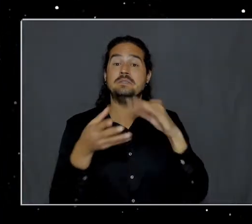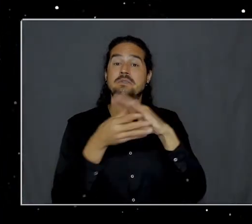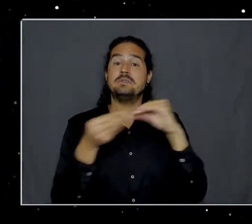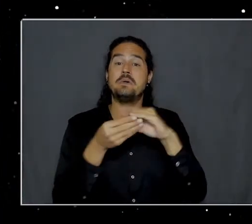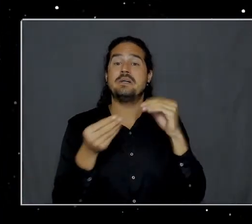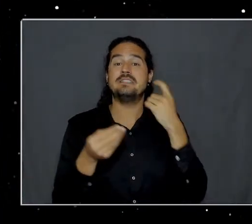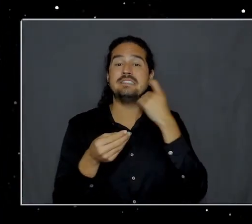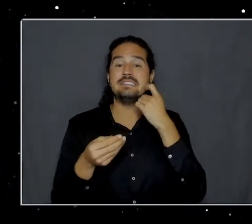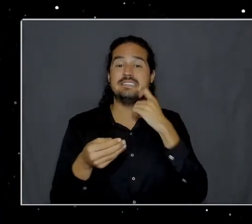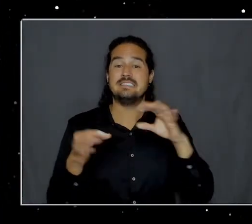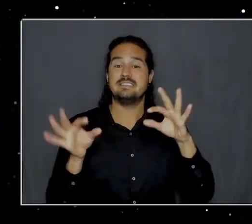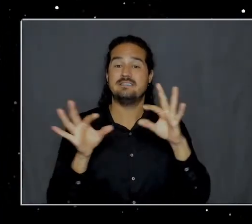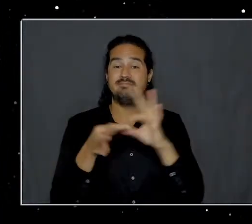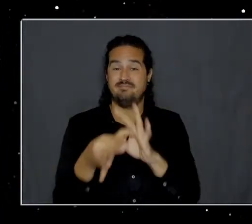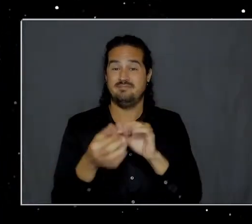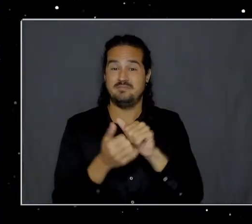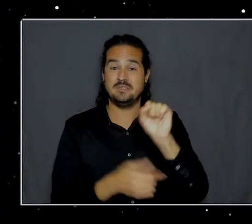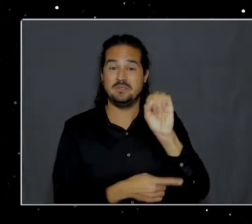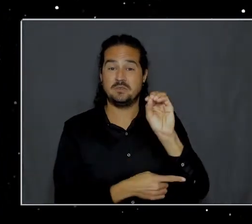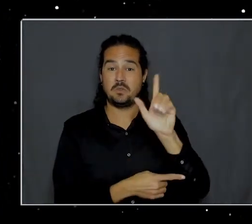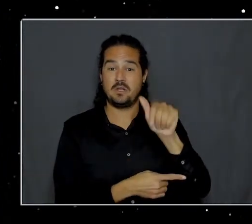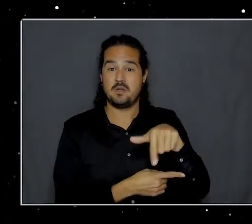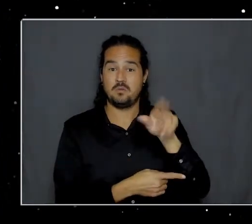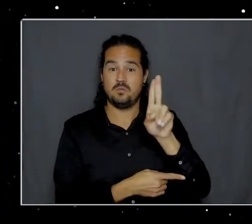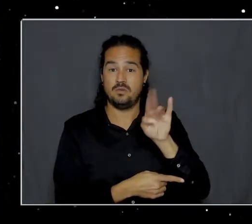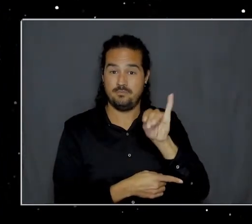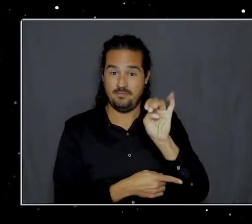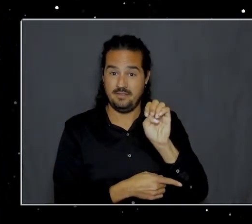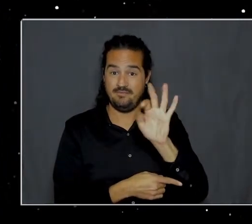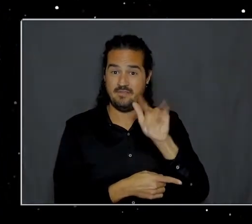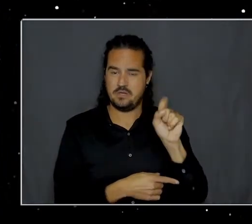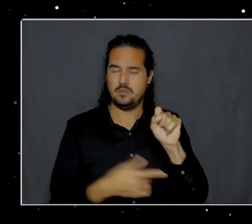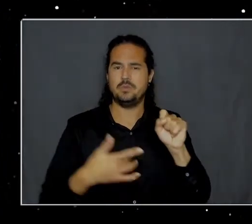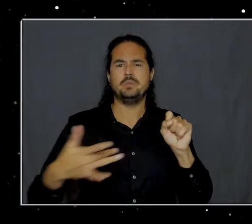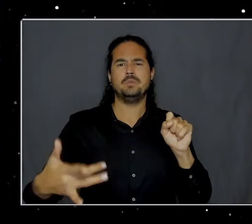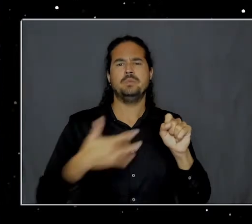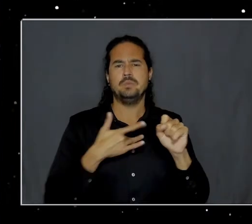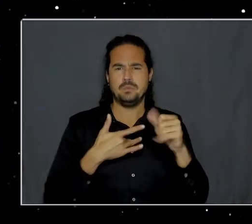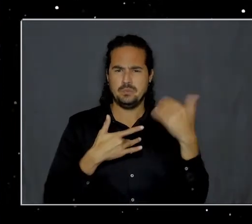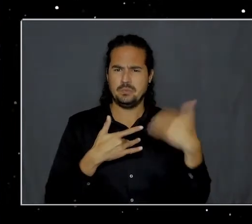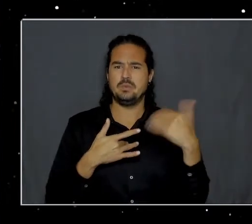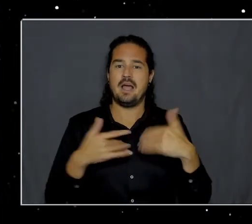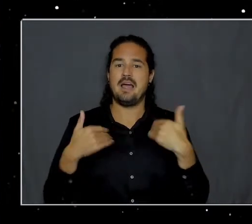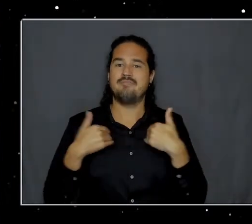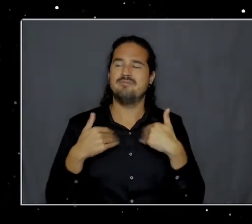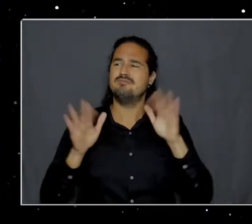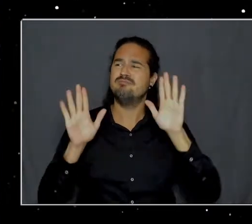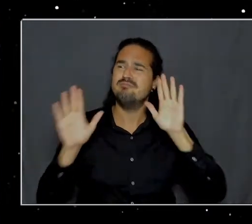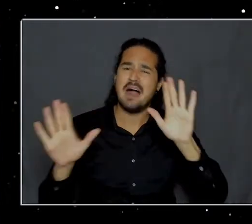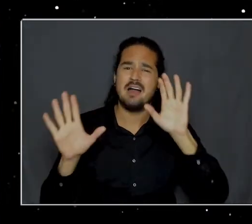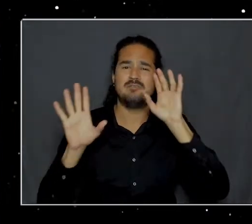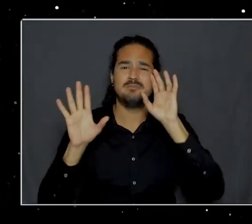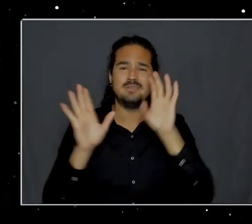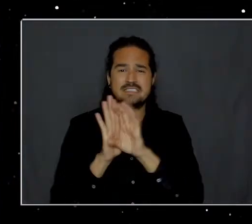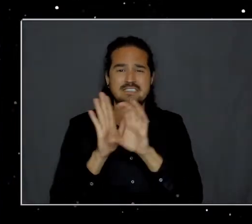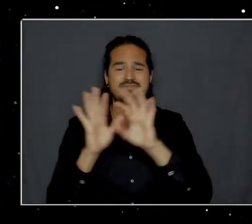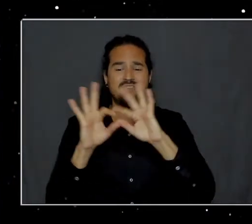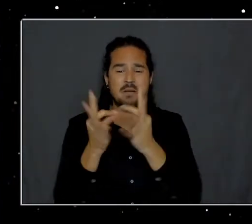THEY'RE OUT HERE DOING THEIR BEST ON A DAILY BASIS. HAVING NOT EVEN LEFT THEIR OWN BACKYARDS. AND HEARING THAT STORY ABOUT THE SNOQUALMIE FALLS, YOU KNOW, I GOT REALLY CHOKED UP BECAUSE I